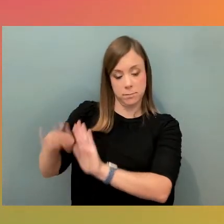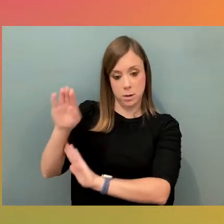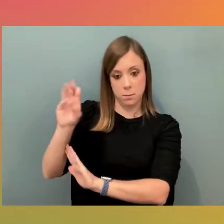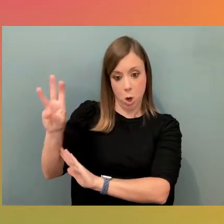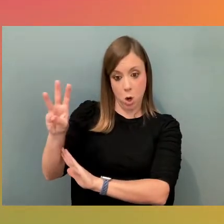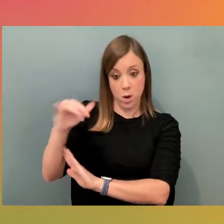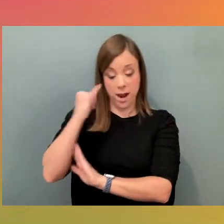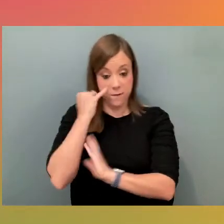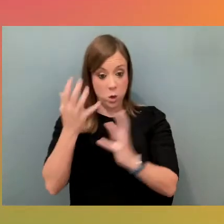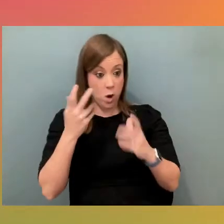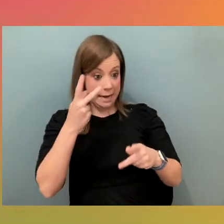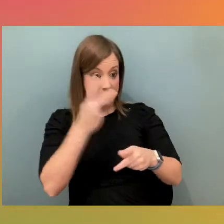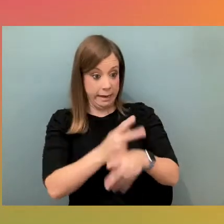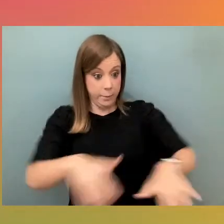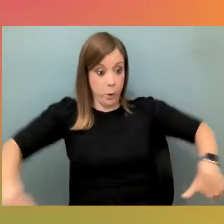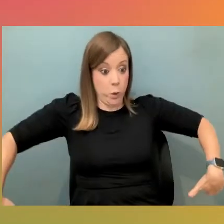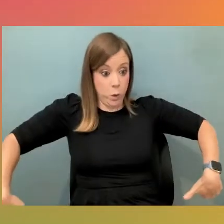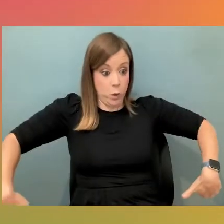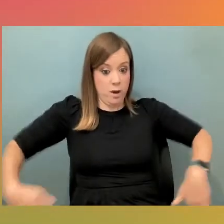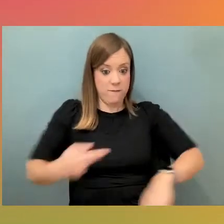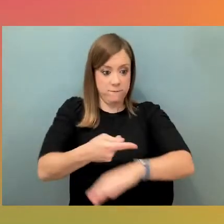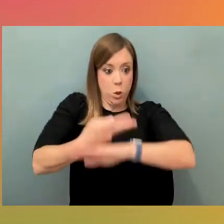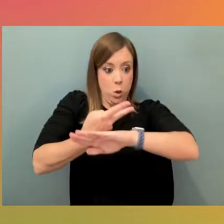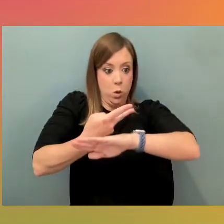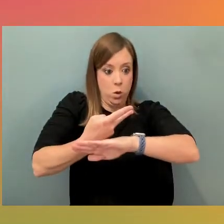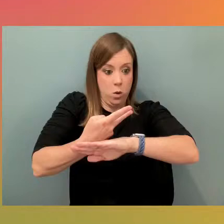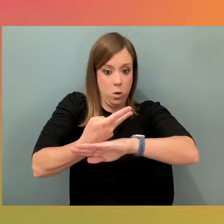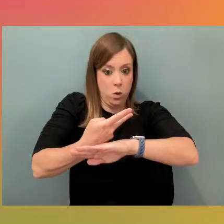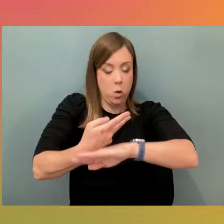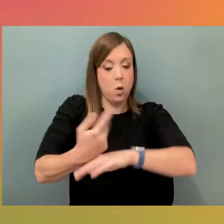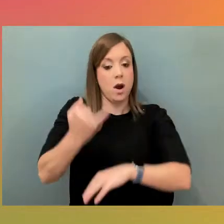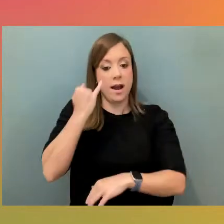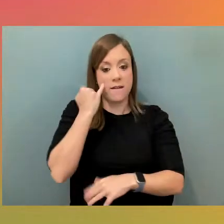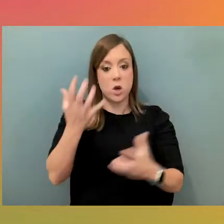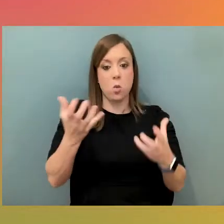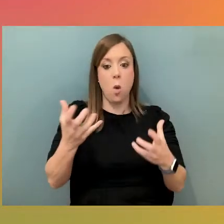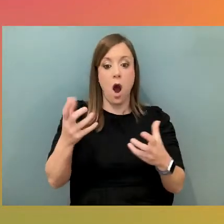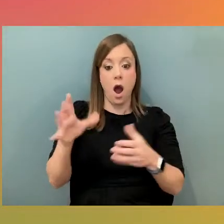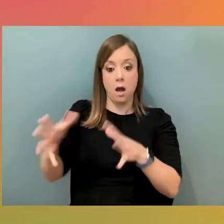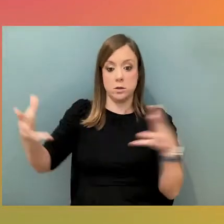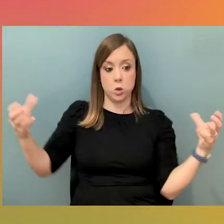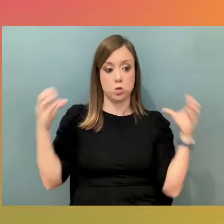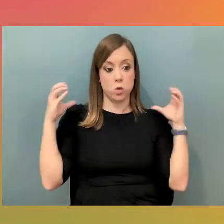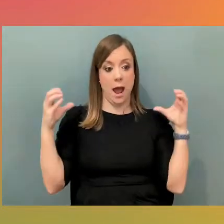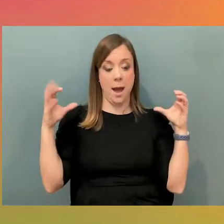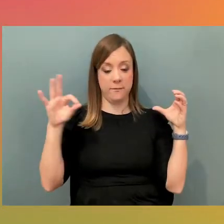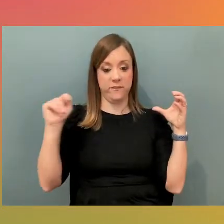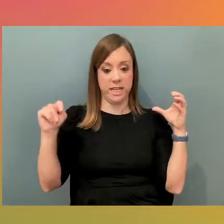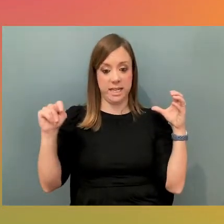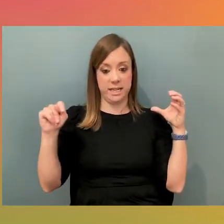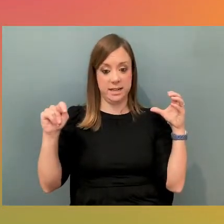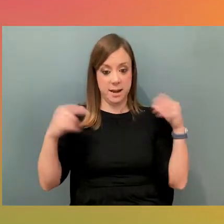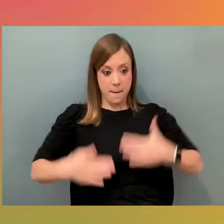BOW, AND IF YOU LIKE TO COME INTO A LOCUS, STAY RIGHT HERE.